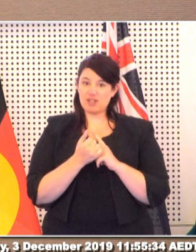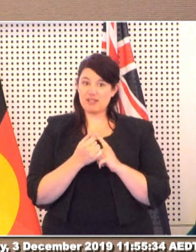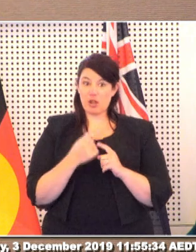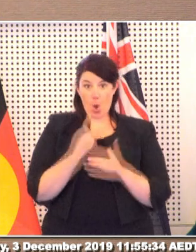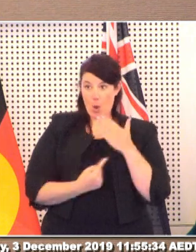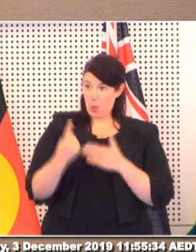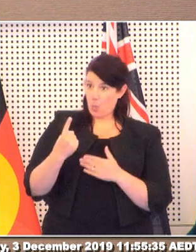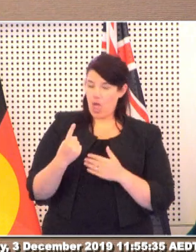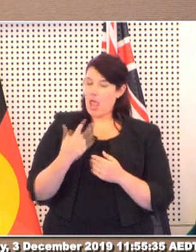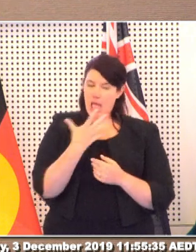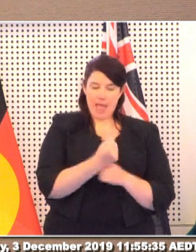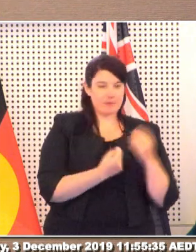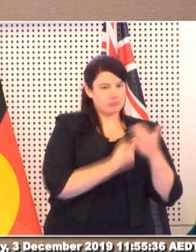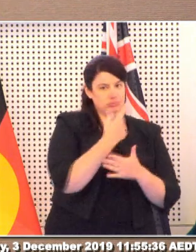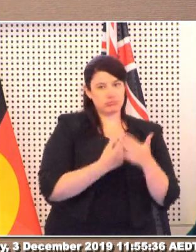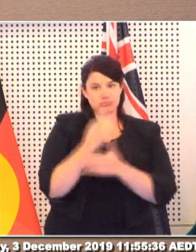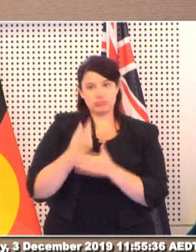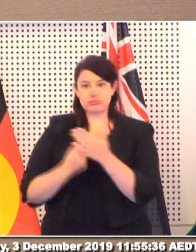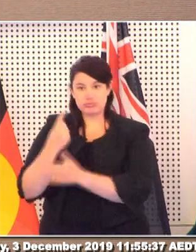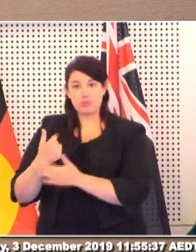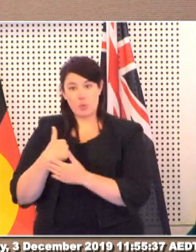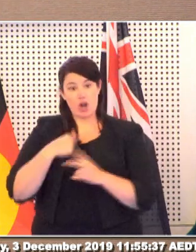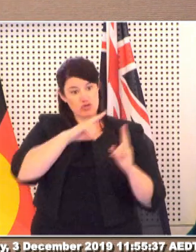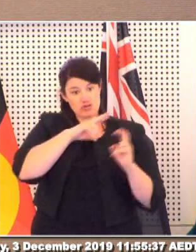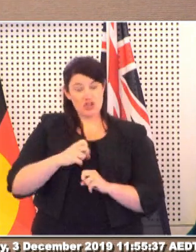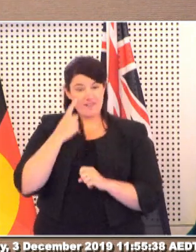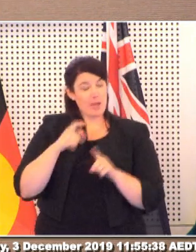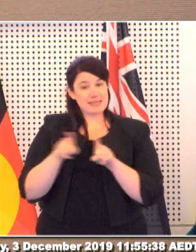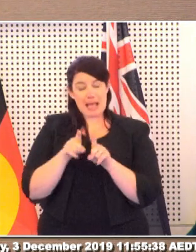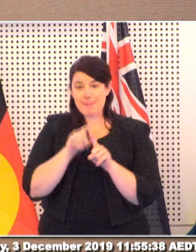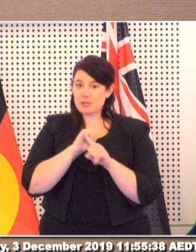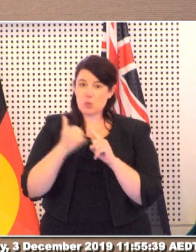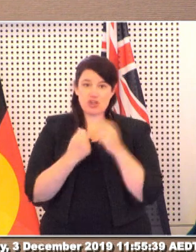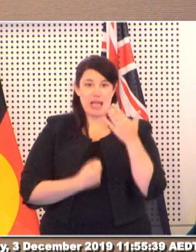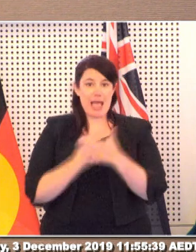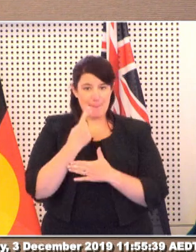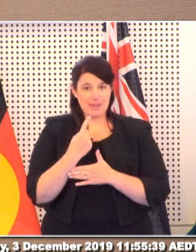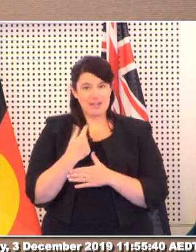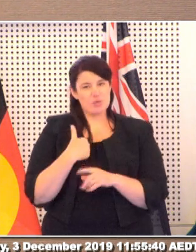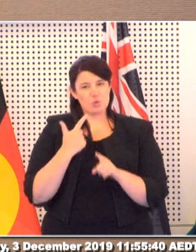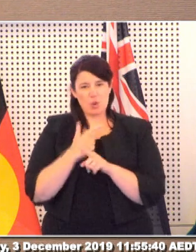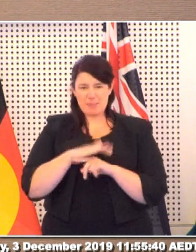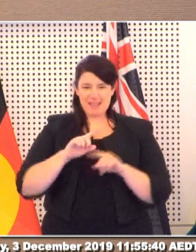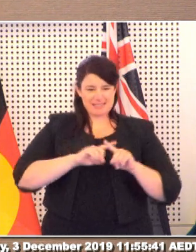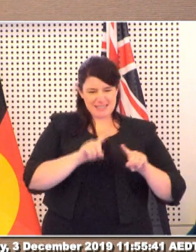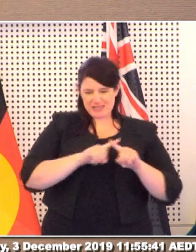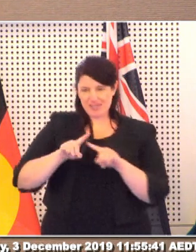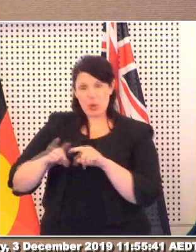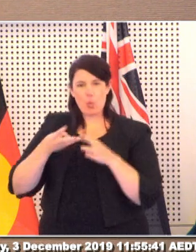participated in several of our research projects. And that’s about that multidimensional nature of abuse that I was talking about.